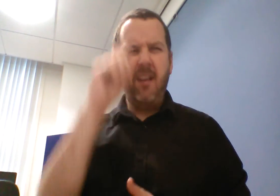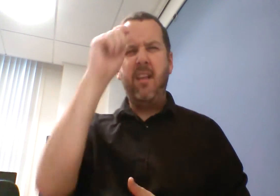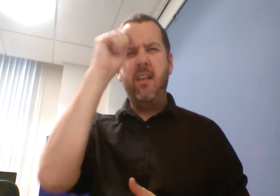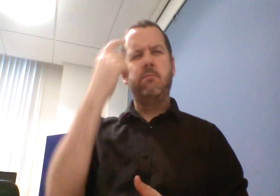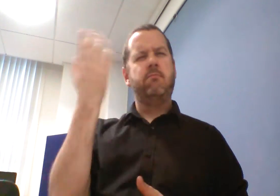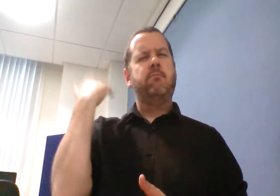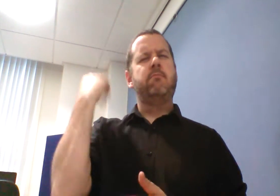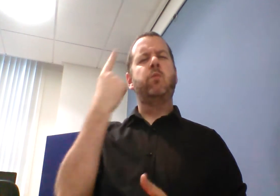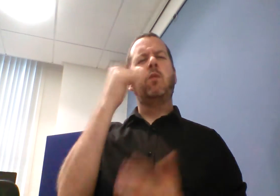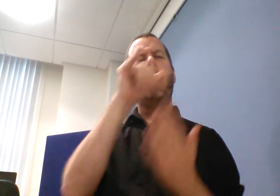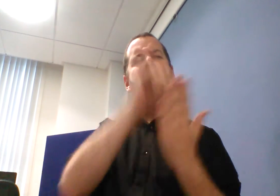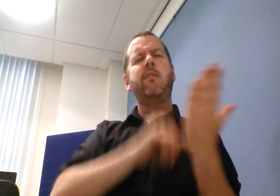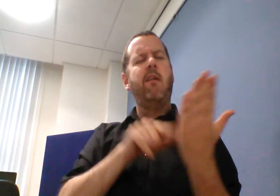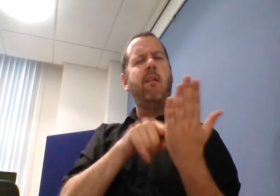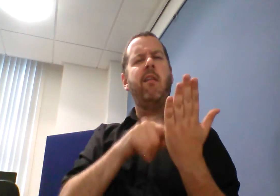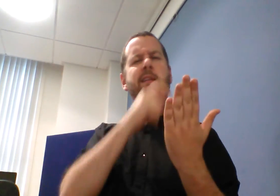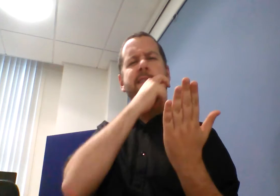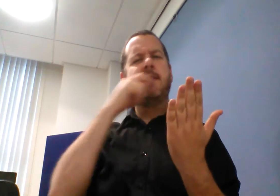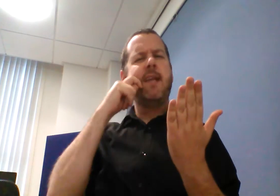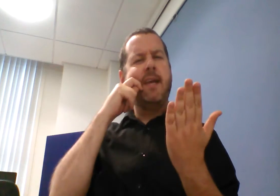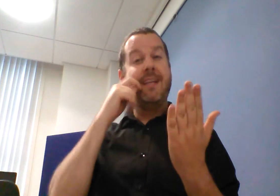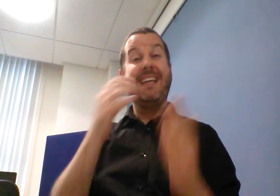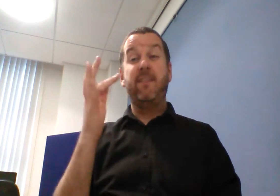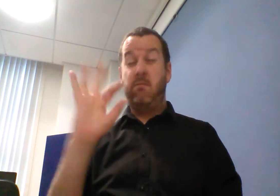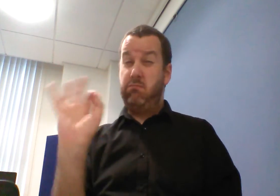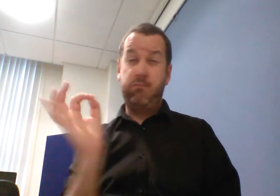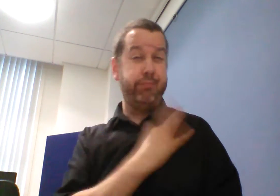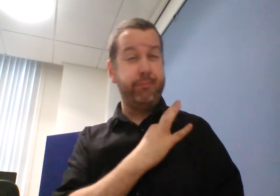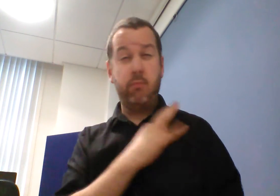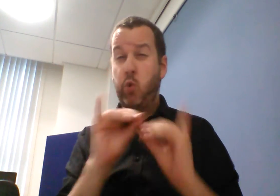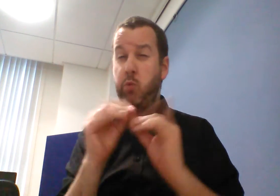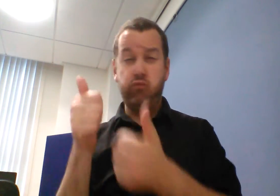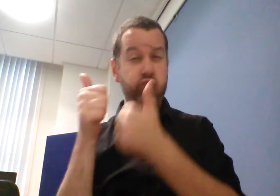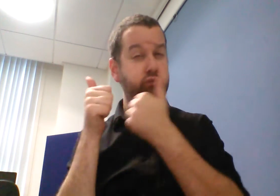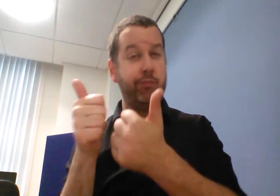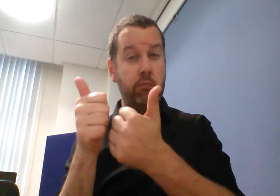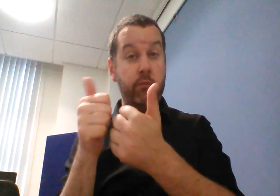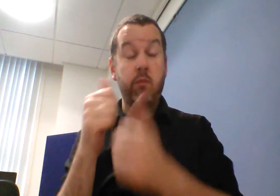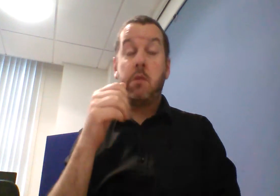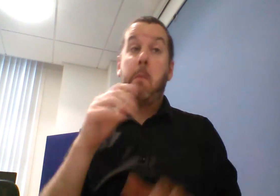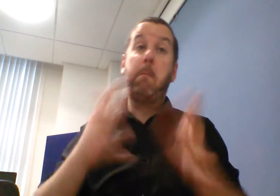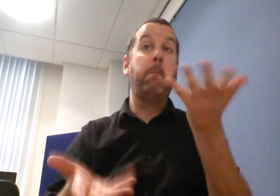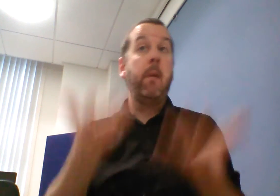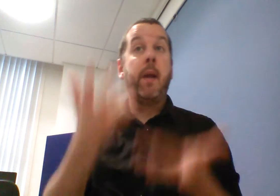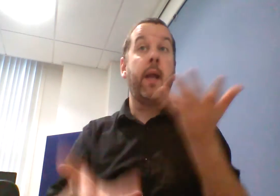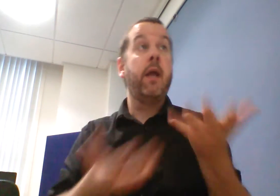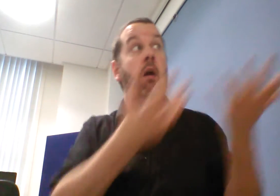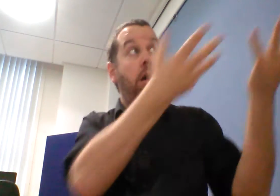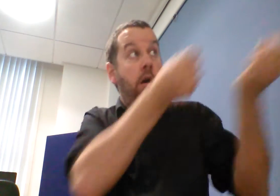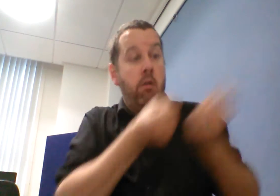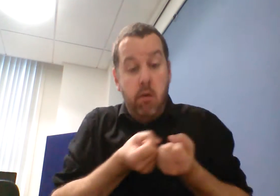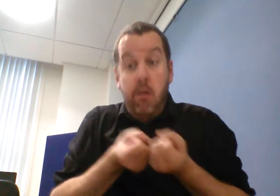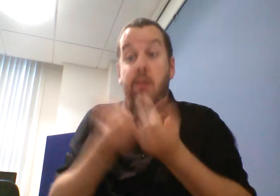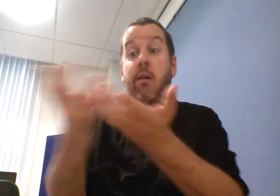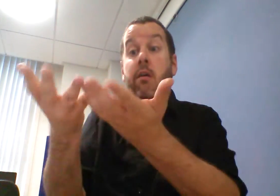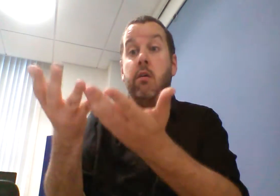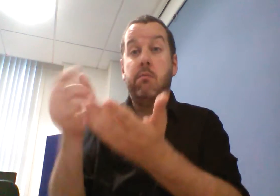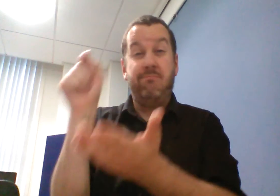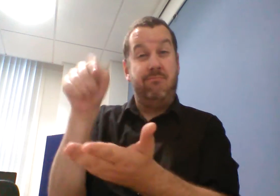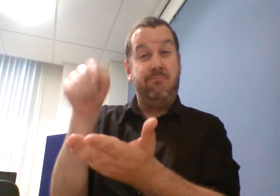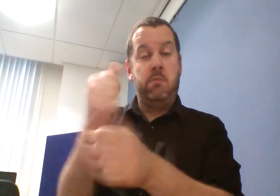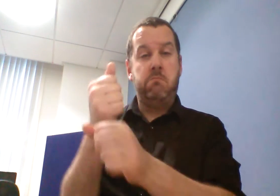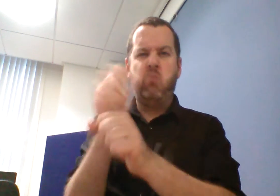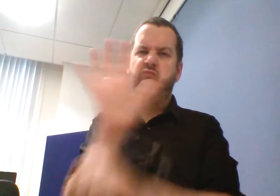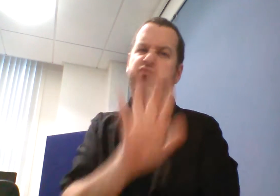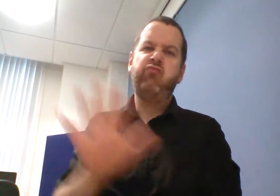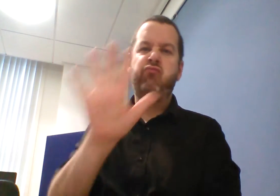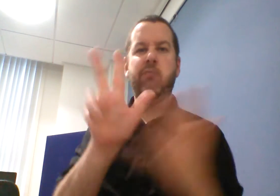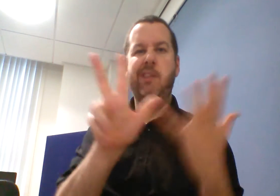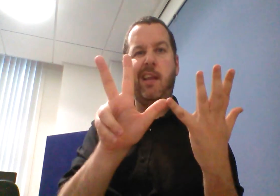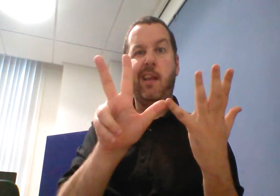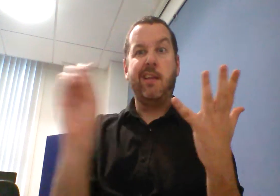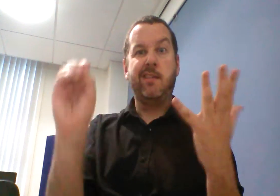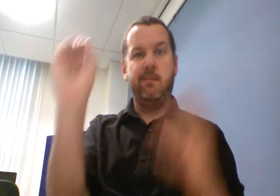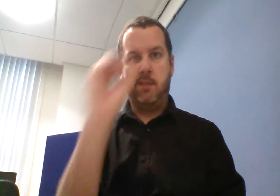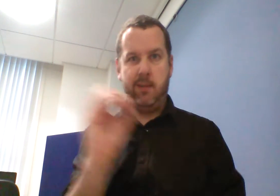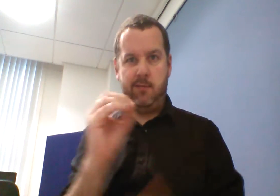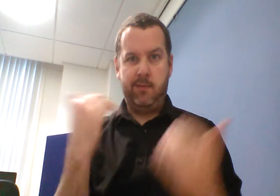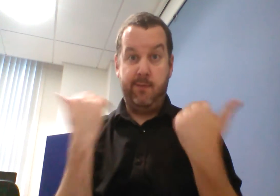I read an article before that says if an interpreter is really good, they can get across something like 80%